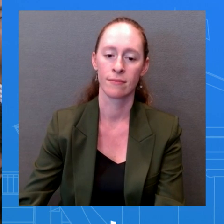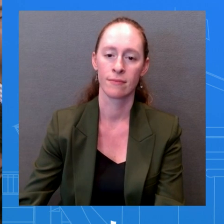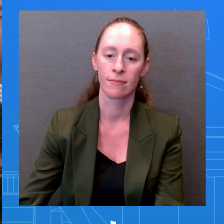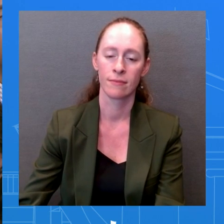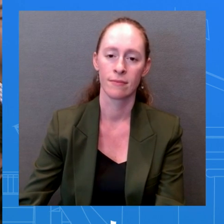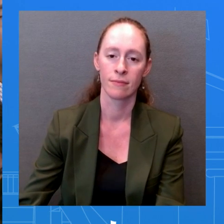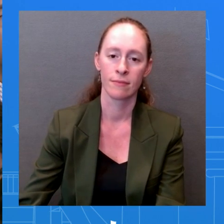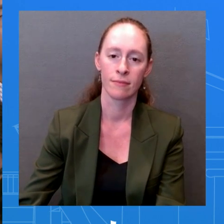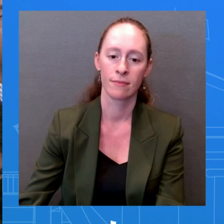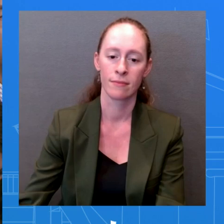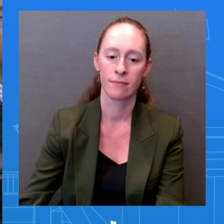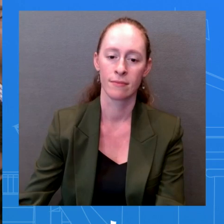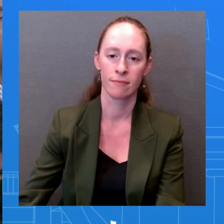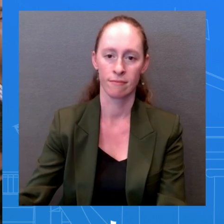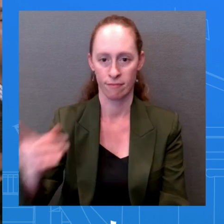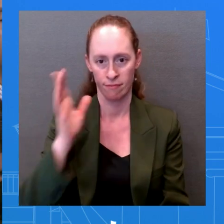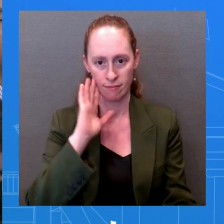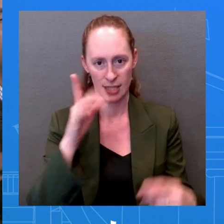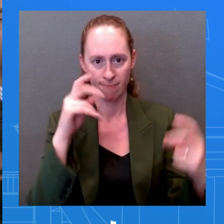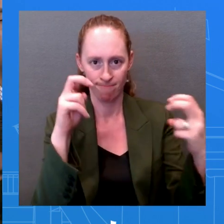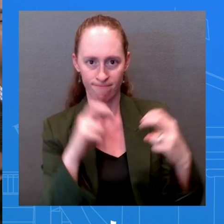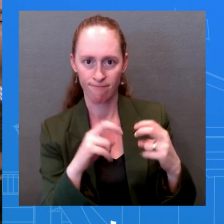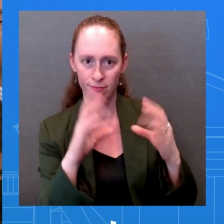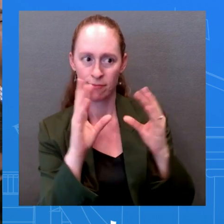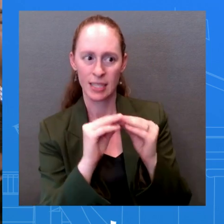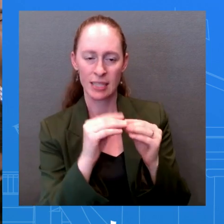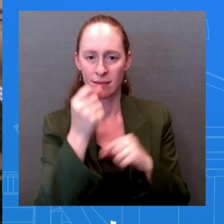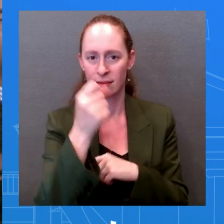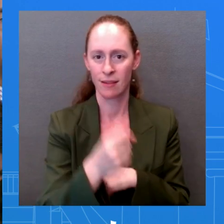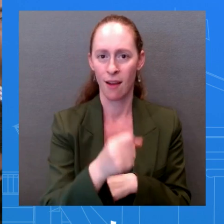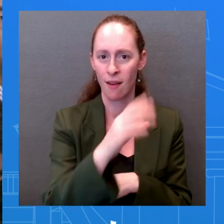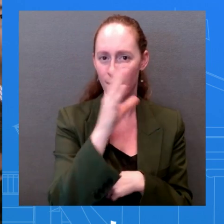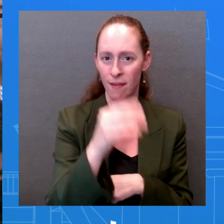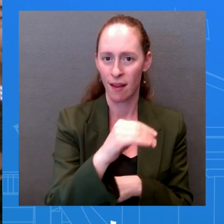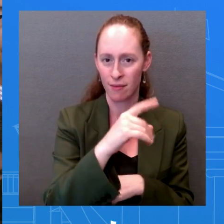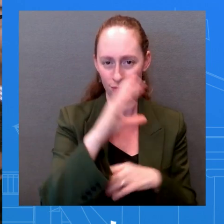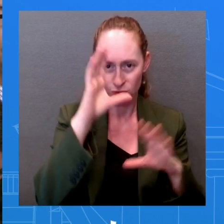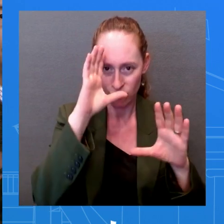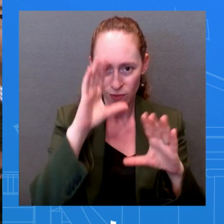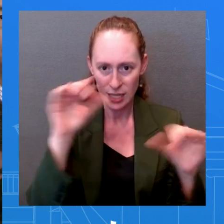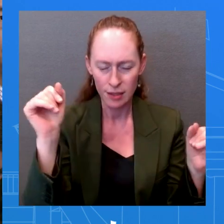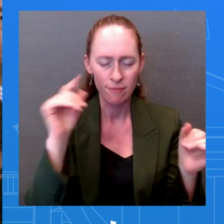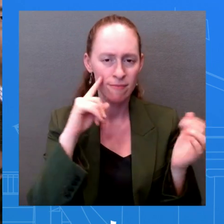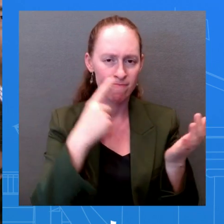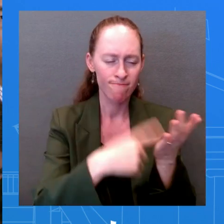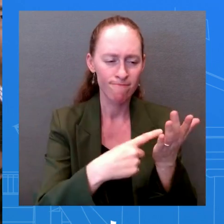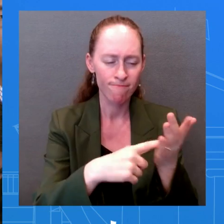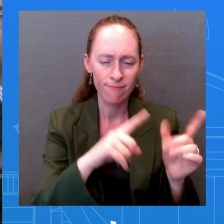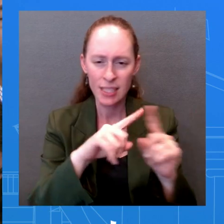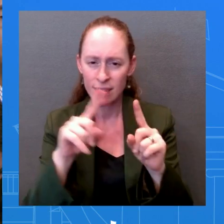and other global issues. Will that include the Russia war in Ukraine? We know that Russia [South Africa]